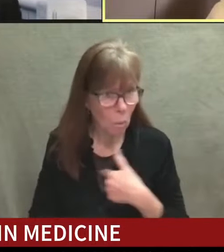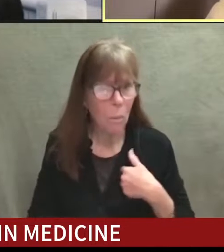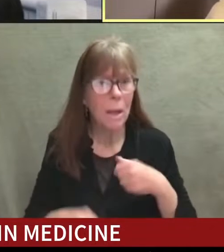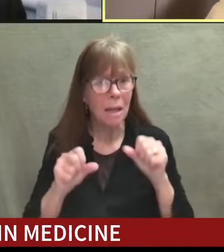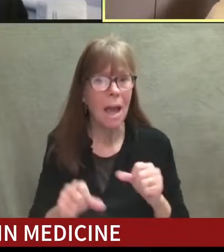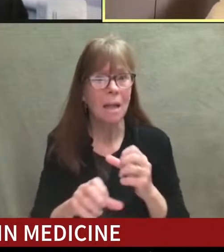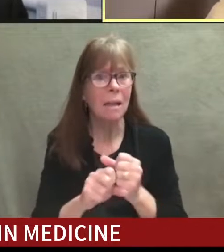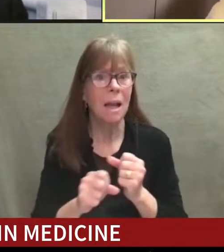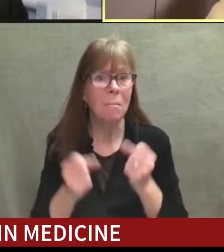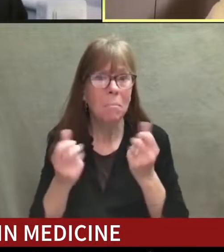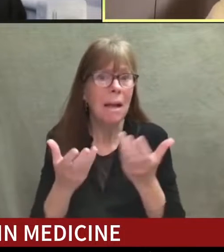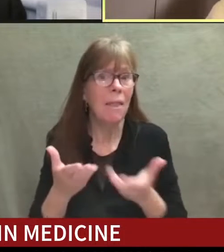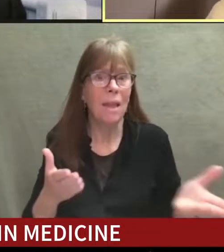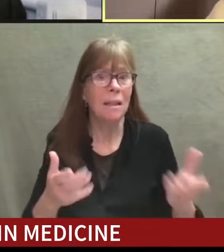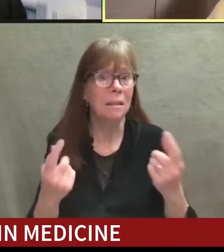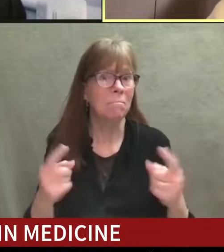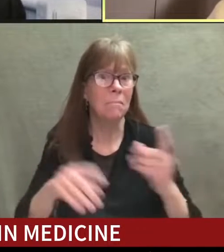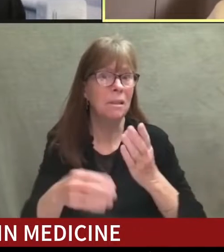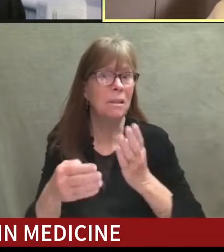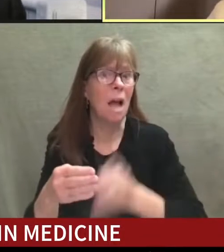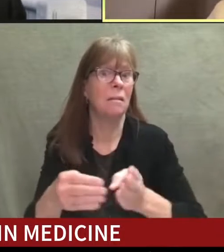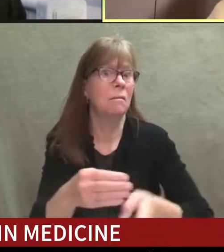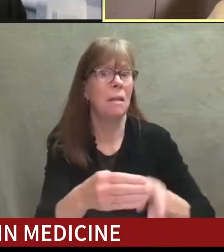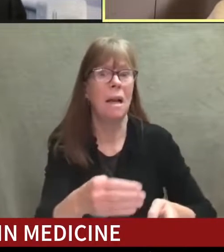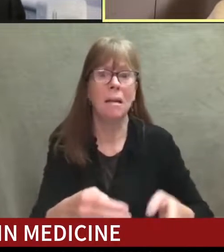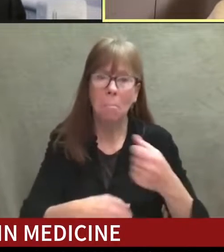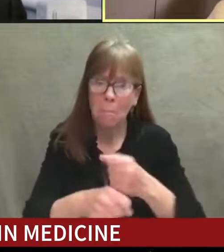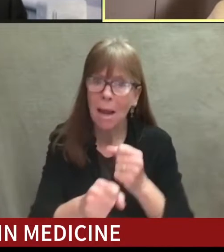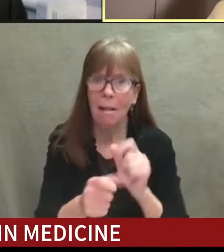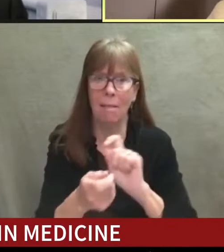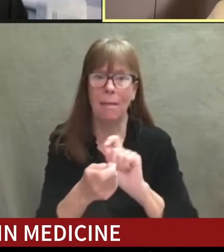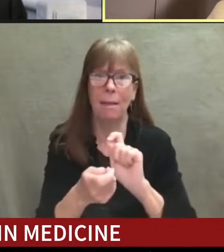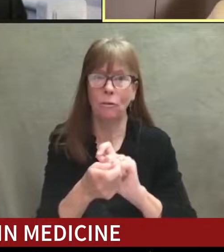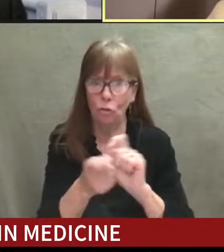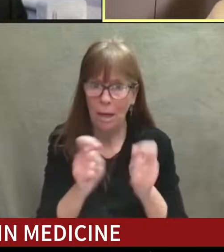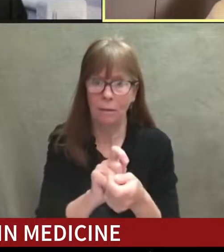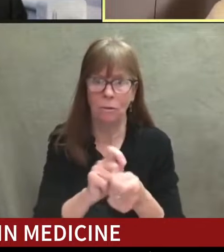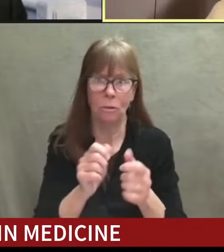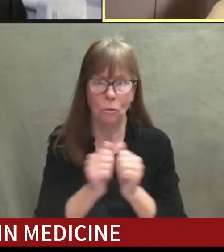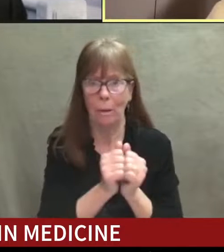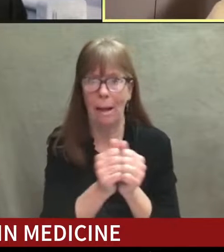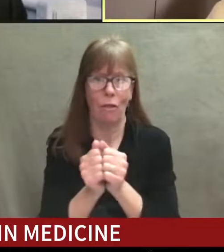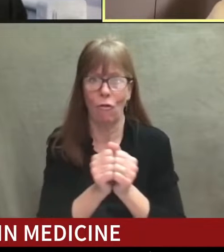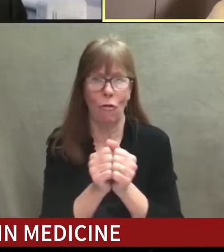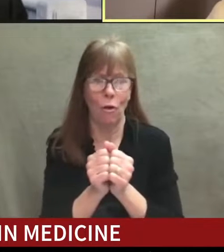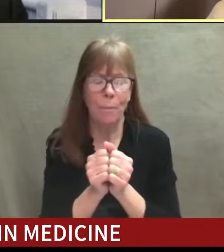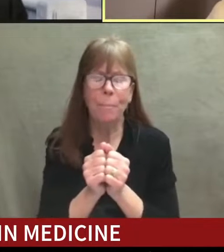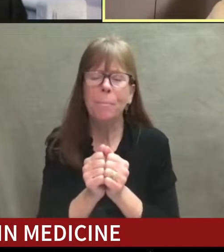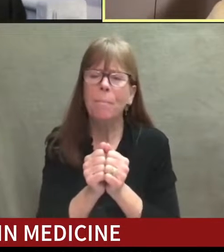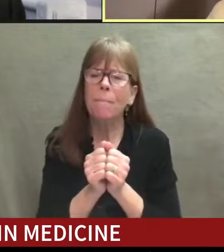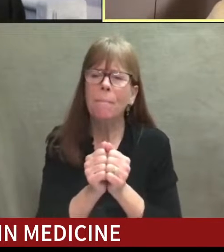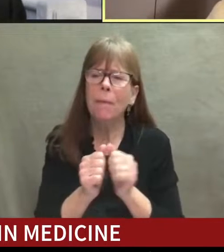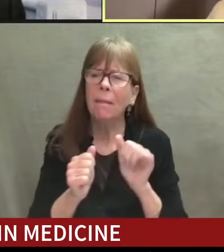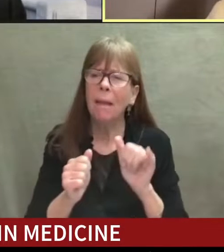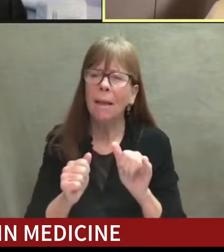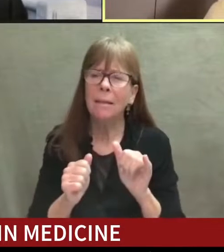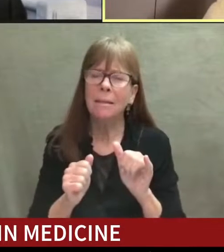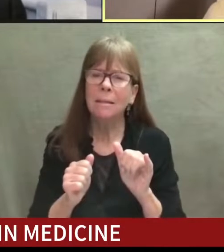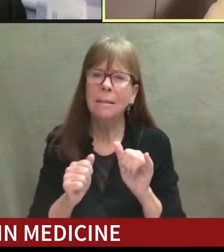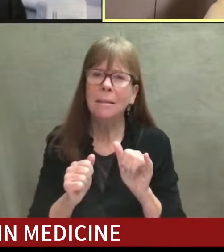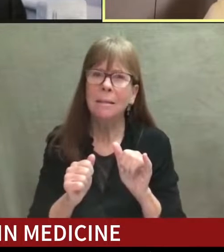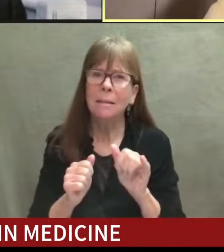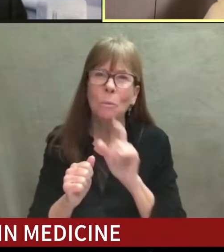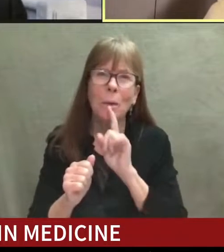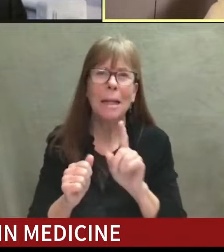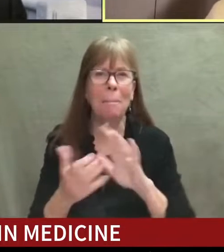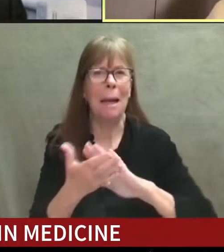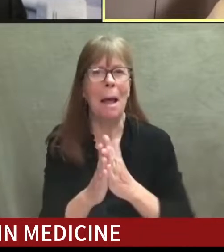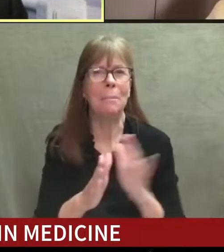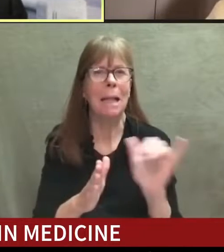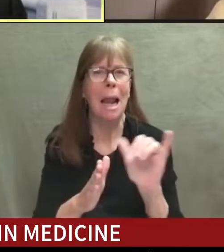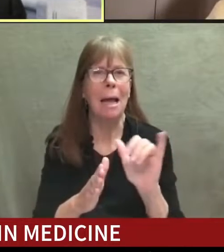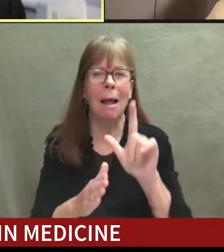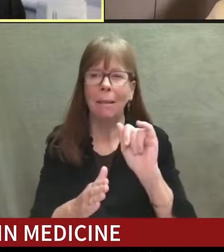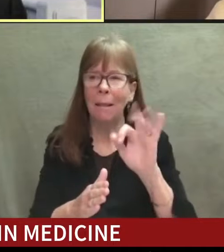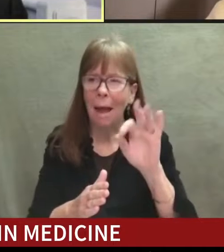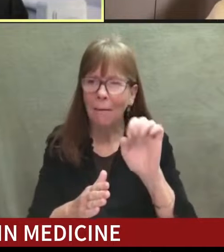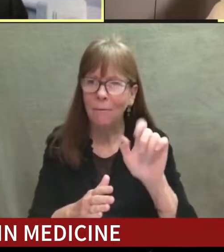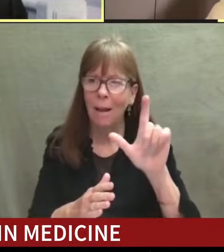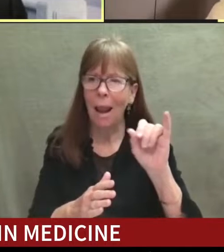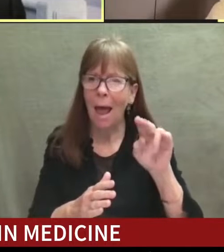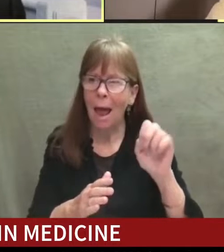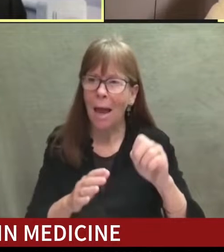together. And that, to me has been, really… a lifeline.